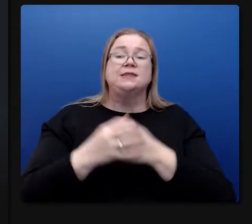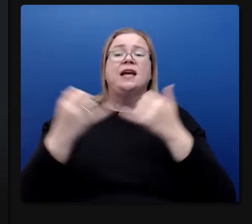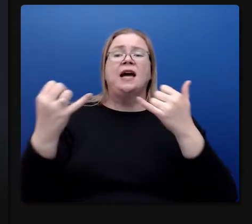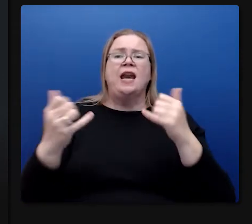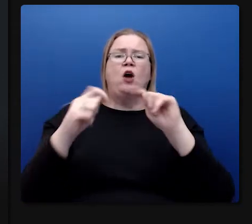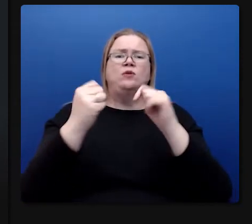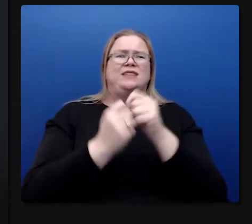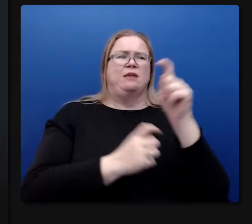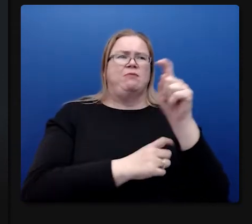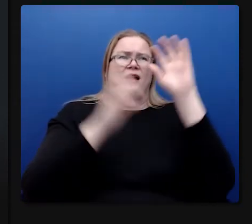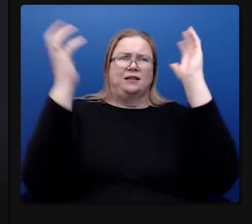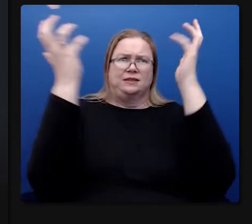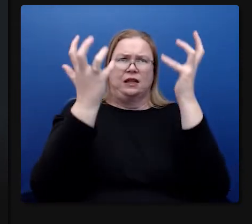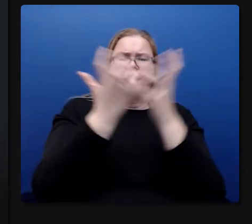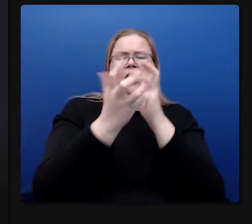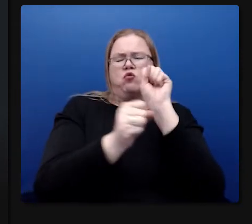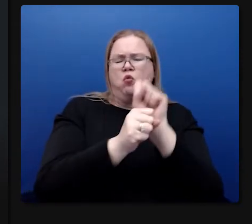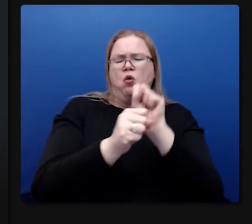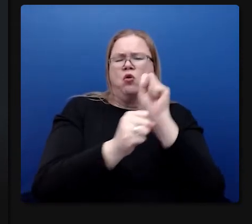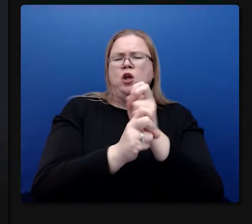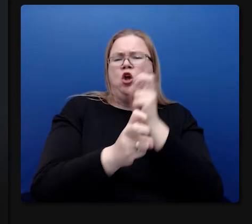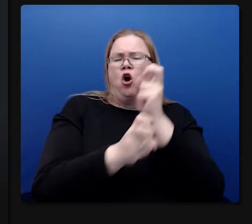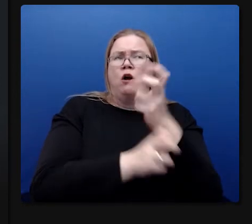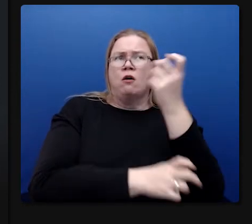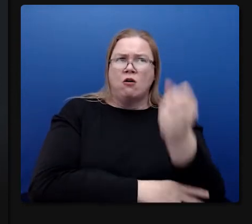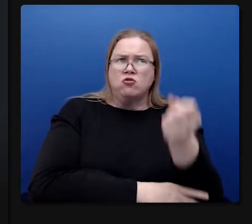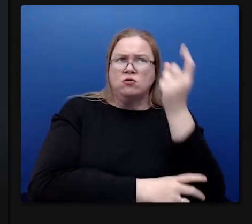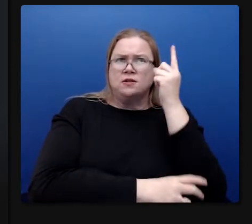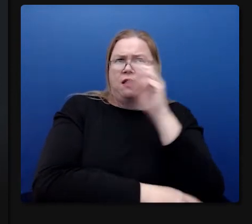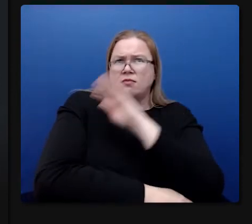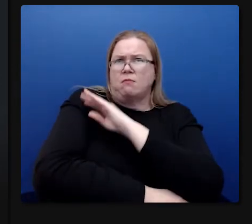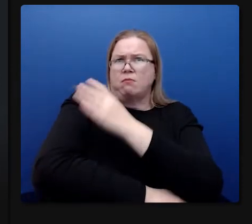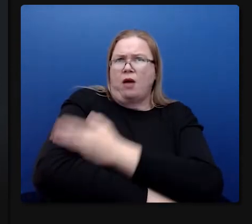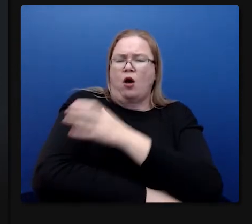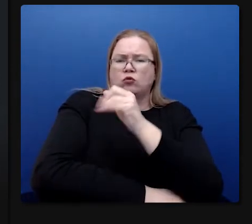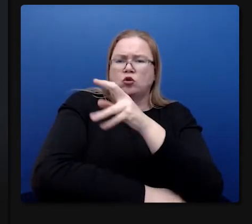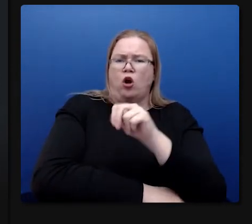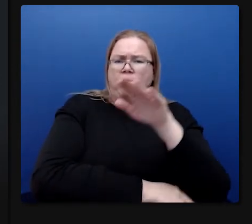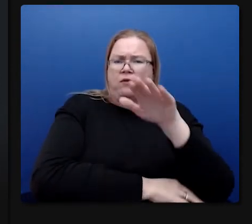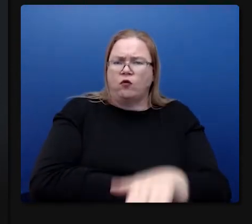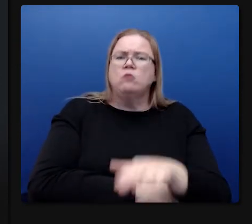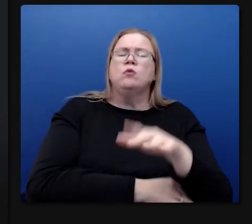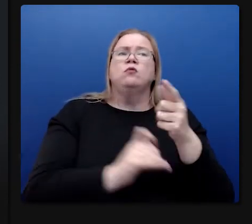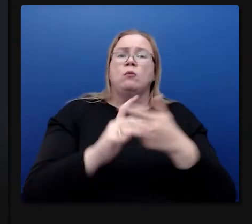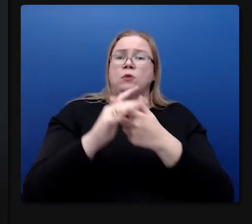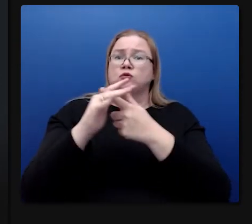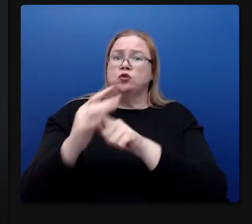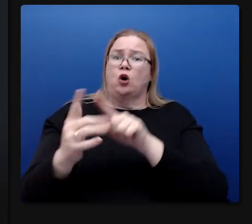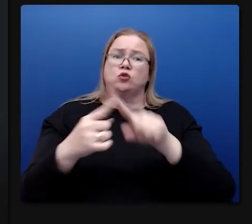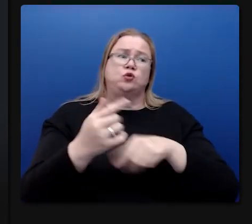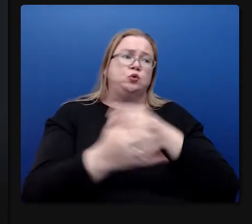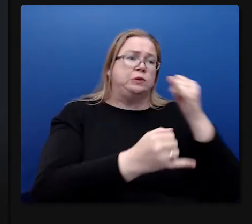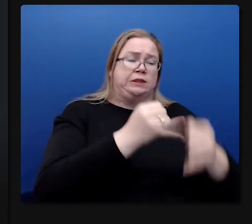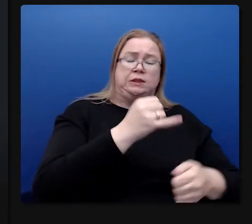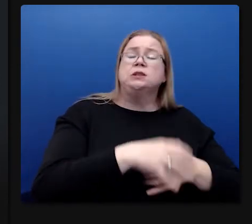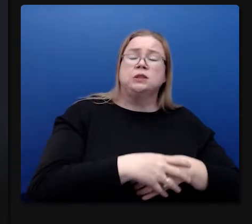Team xCloud are hard at work, understanding the power in carbon footprints from start-points to end-points.